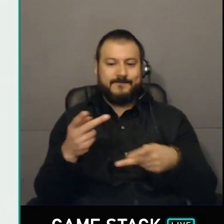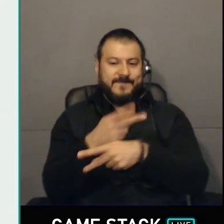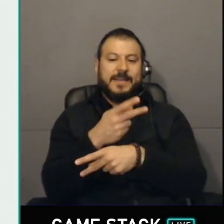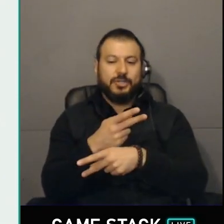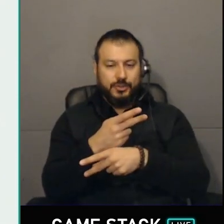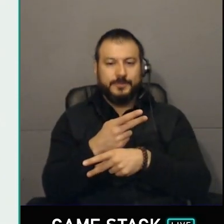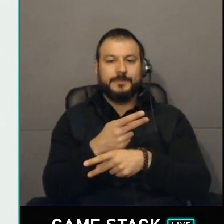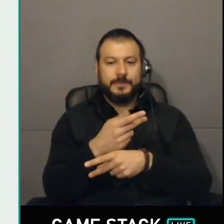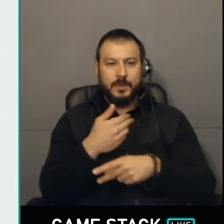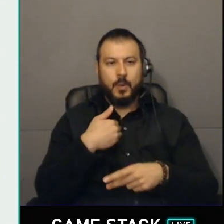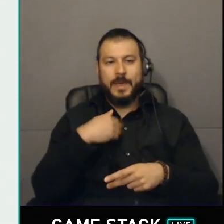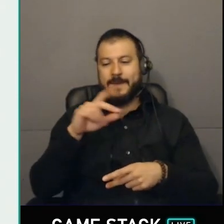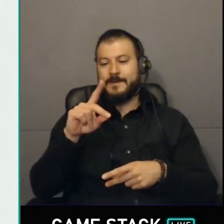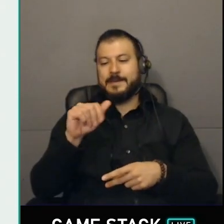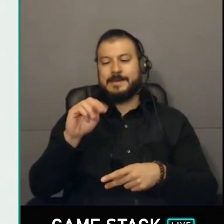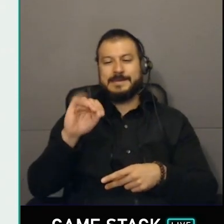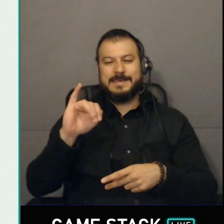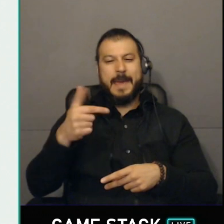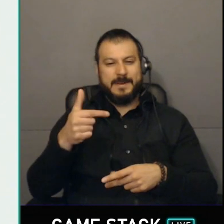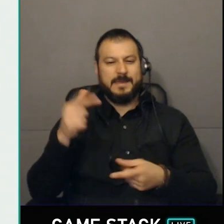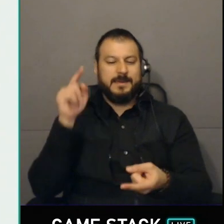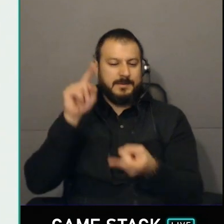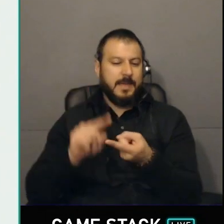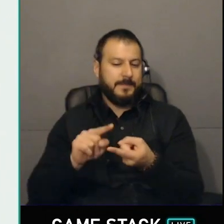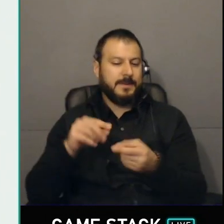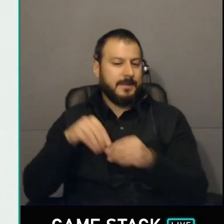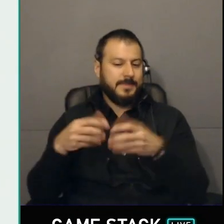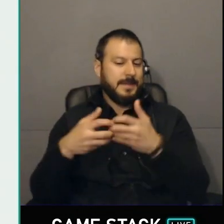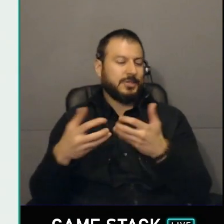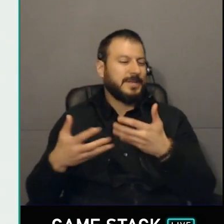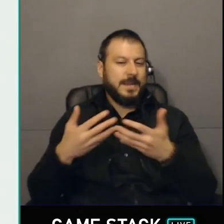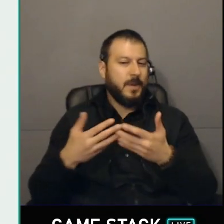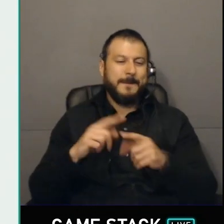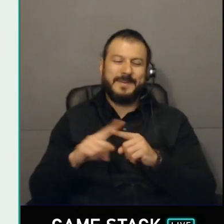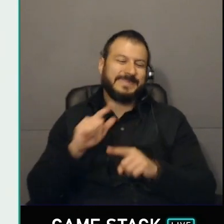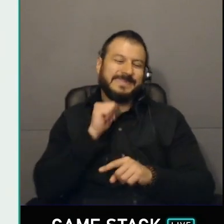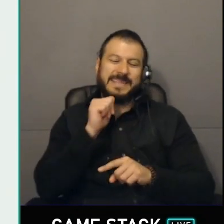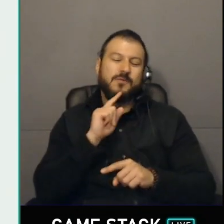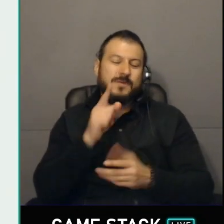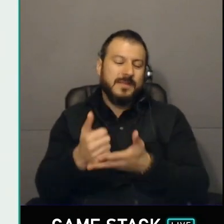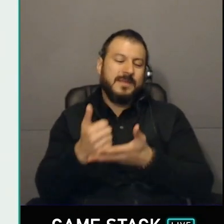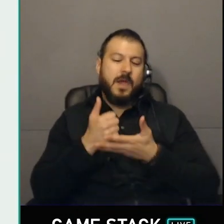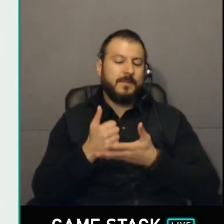and it's not really helping us because it's not removing that error altogether.